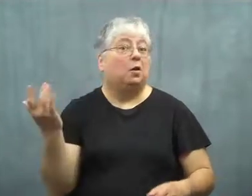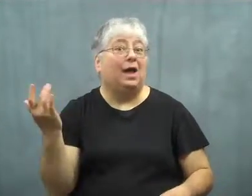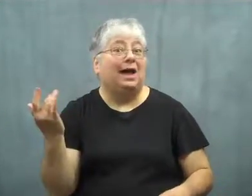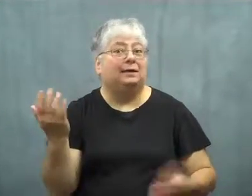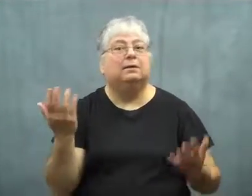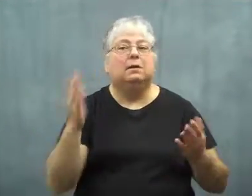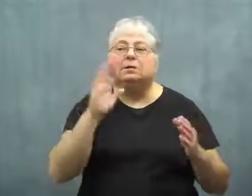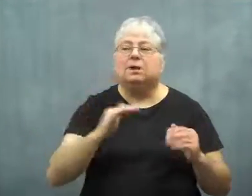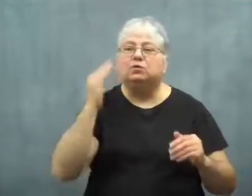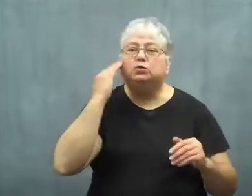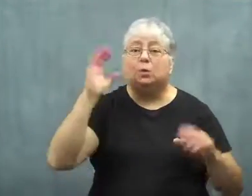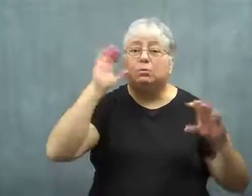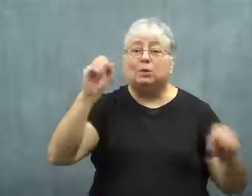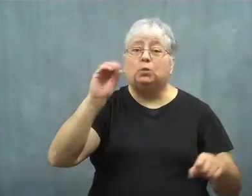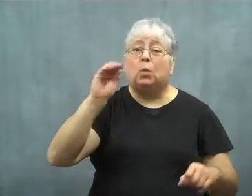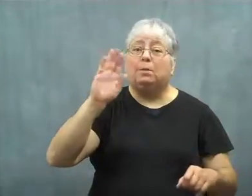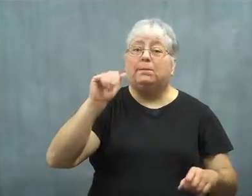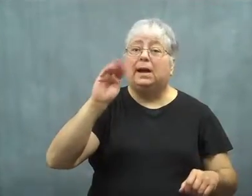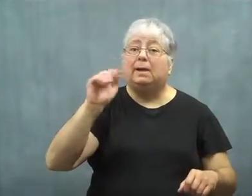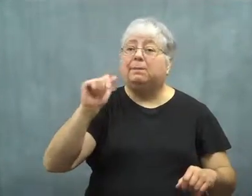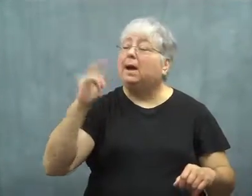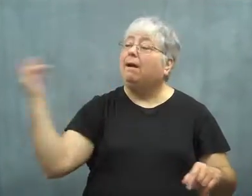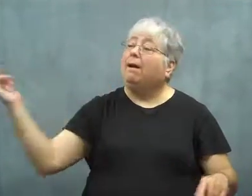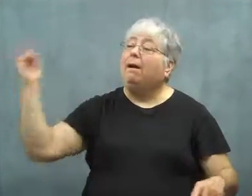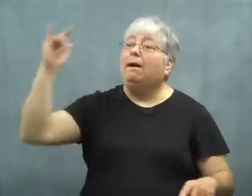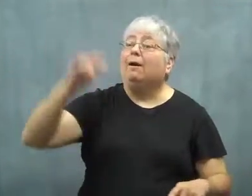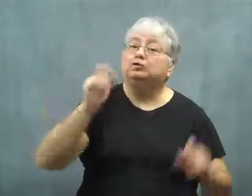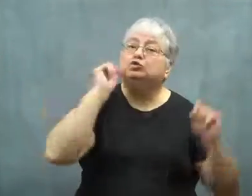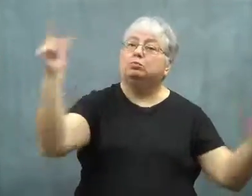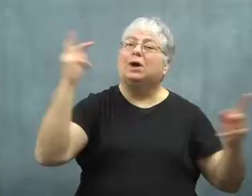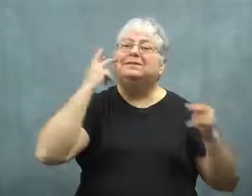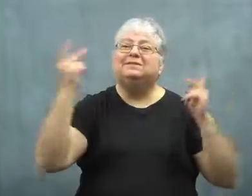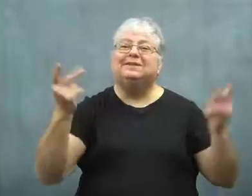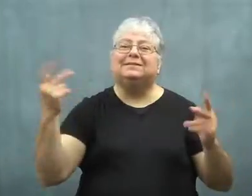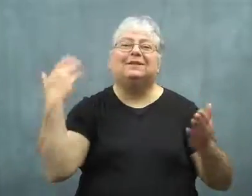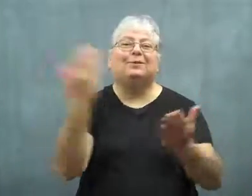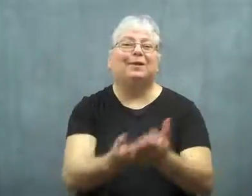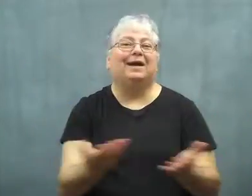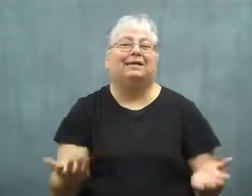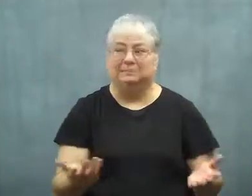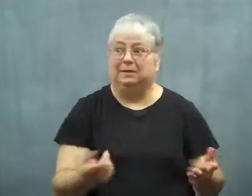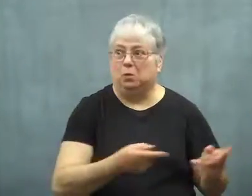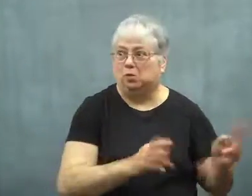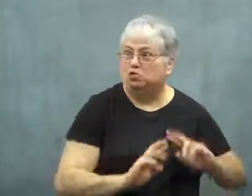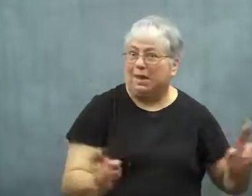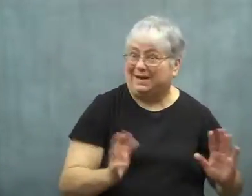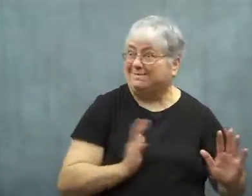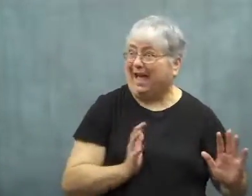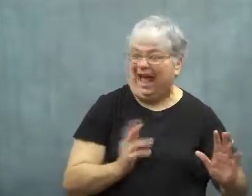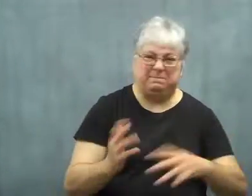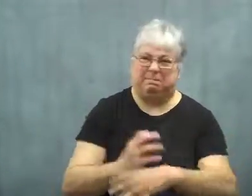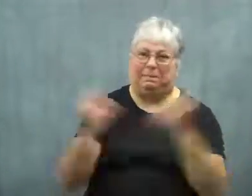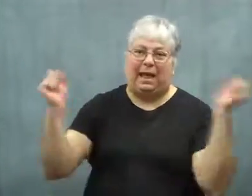If President Obama were to fly in for a surprise visit,